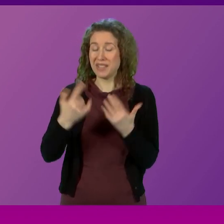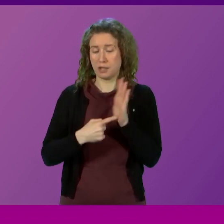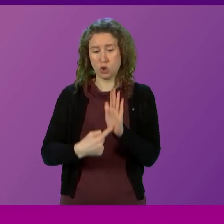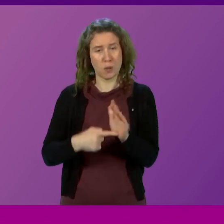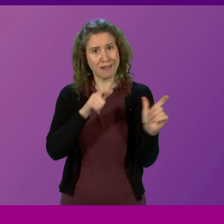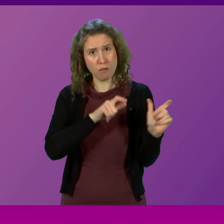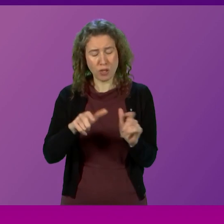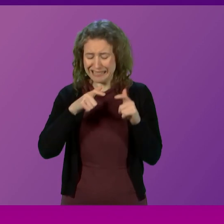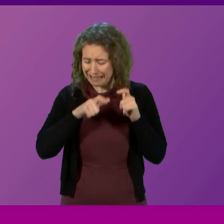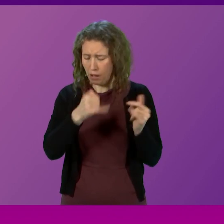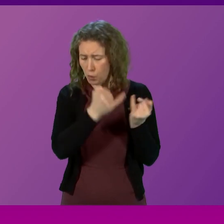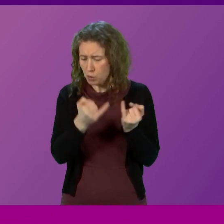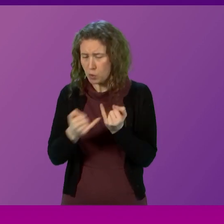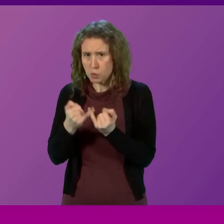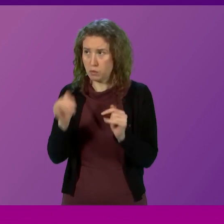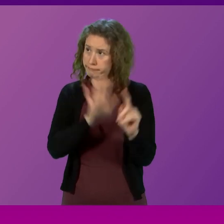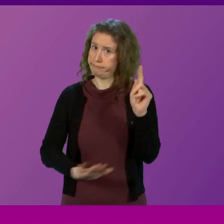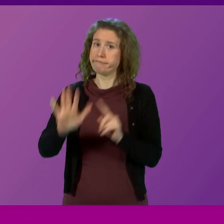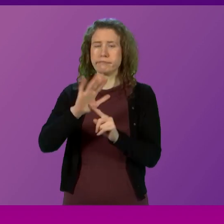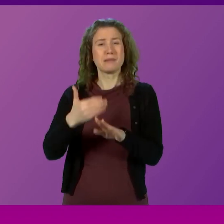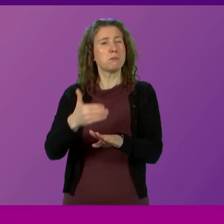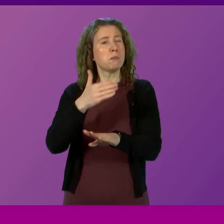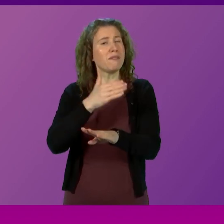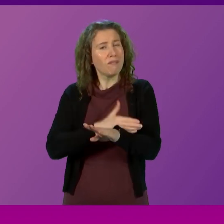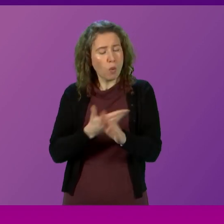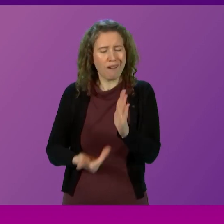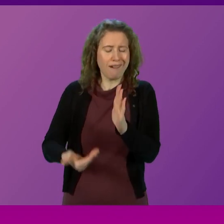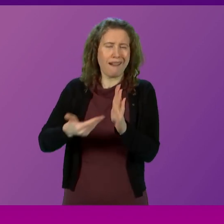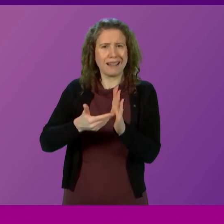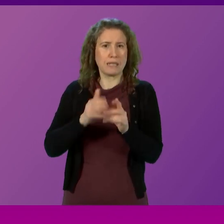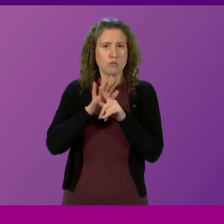continues right across the country, even before the added pressure of winter is factored in.”